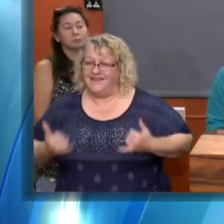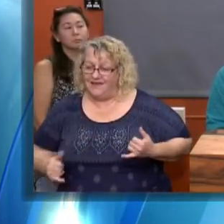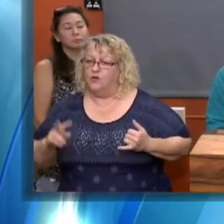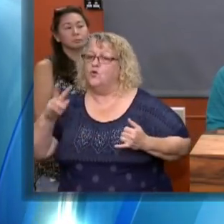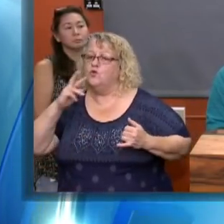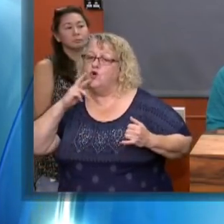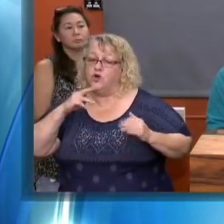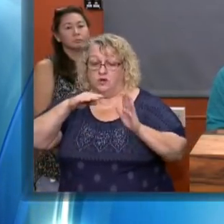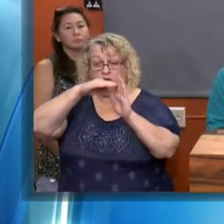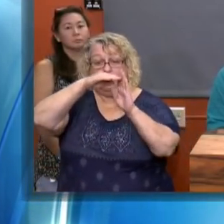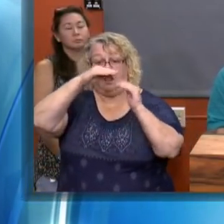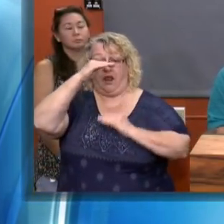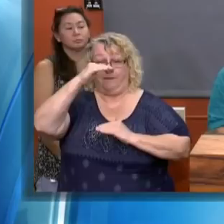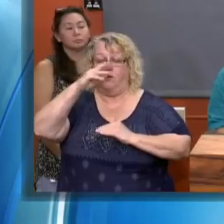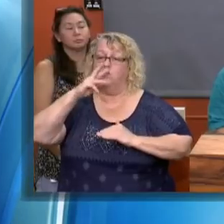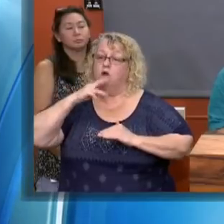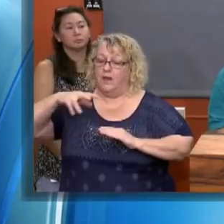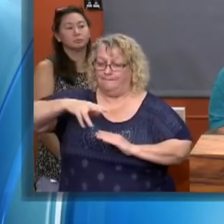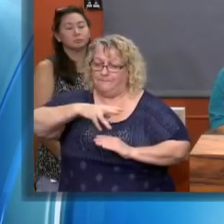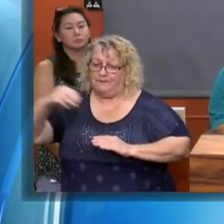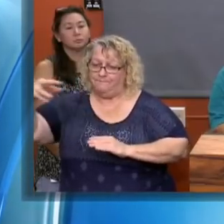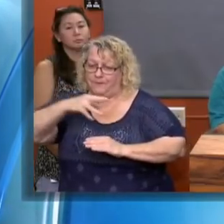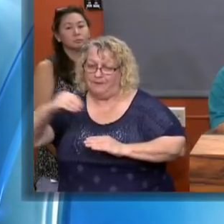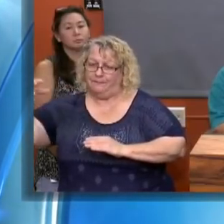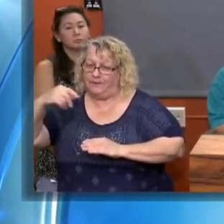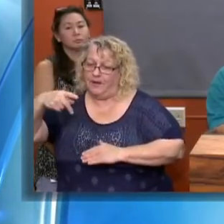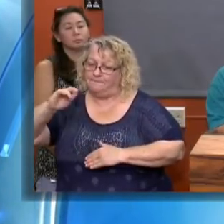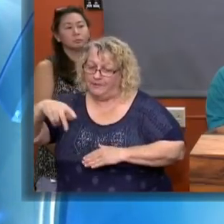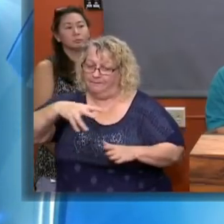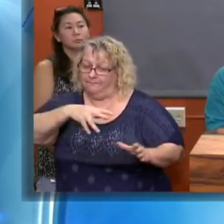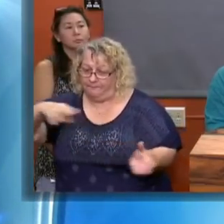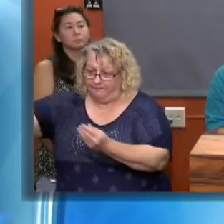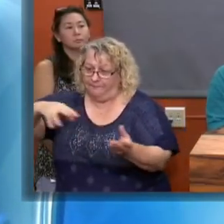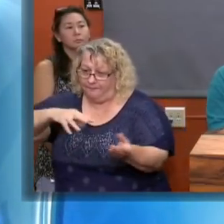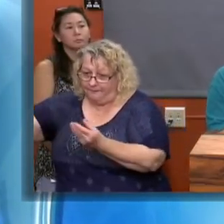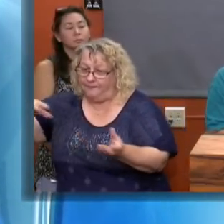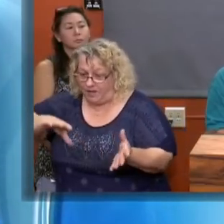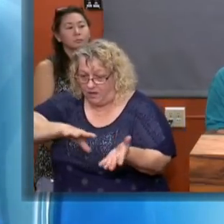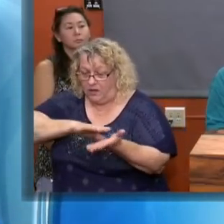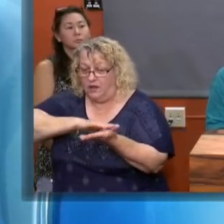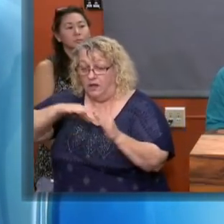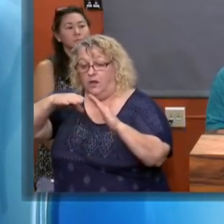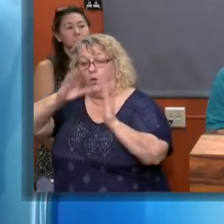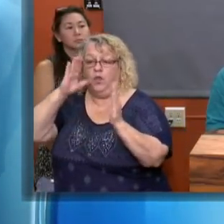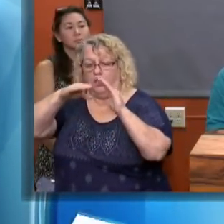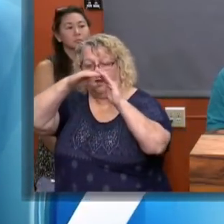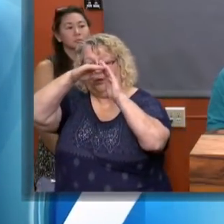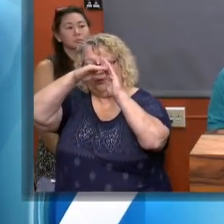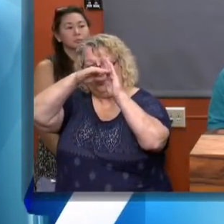BUT OUT OF THE ABUNDANCE OF CAUTION, WE DECIDED TO START PUMPING AND THE OTHER THINGS WE'RE DOING ARE REFINDING OUR